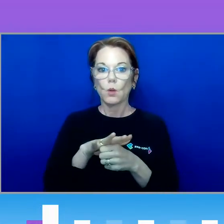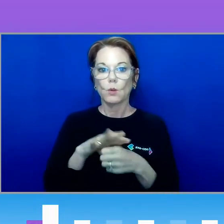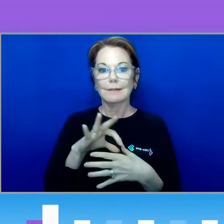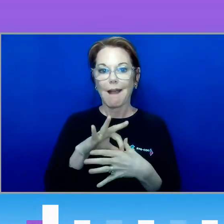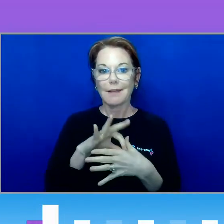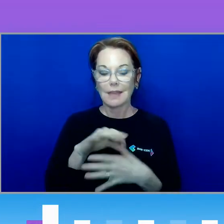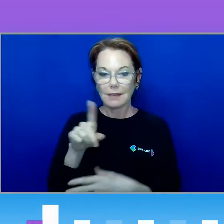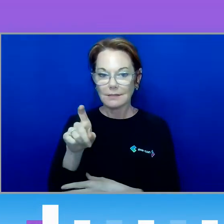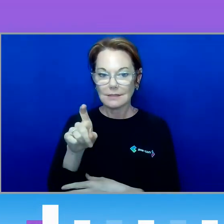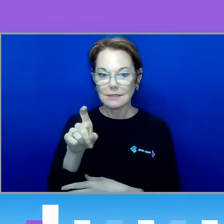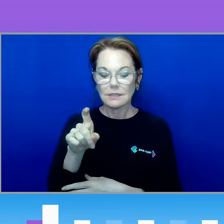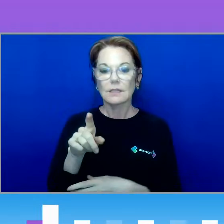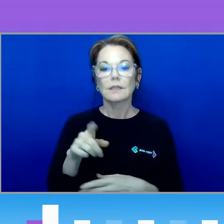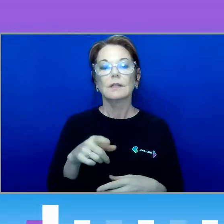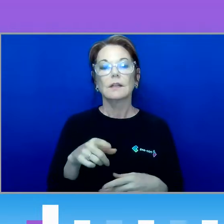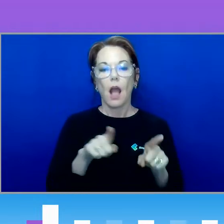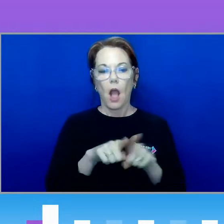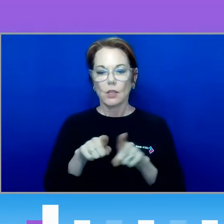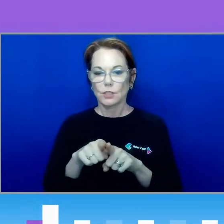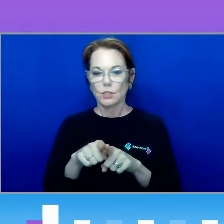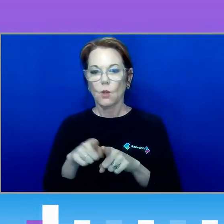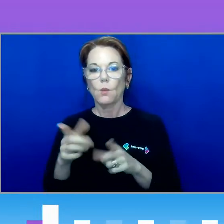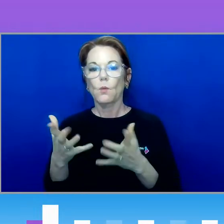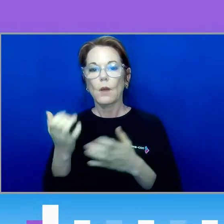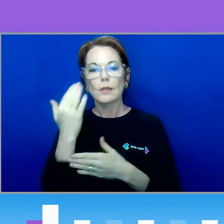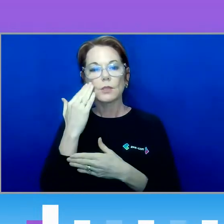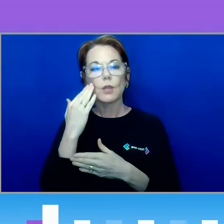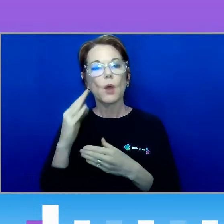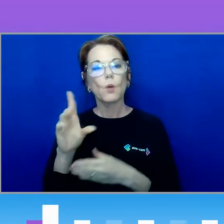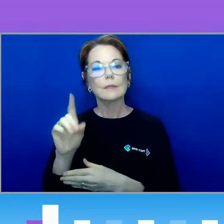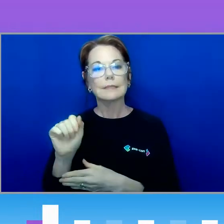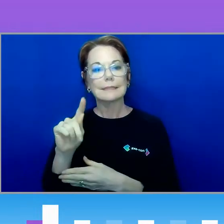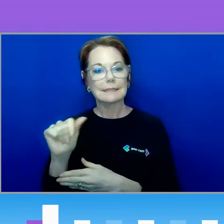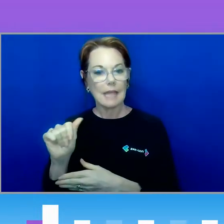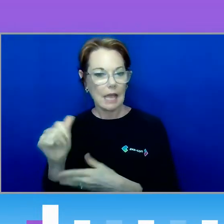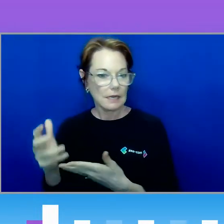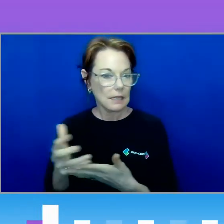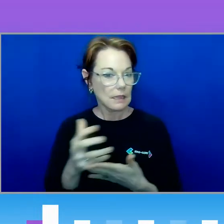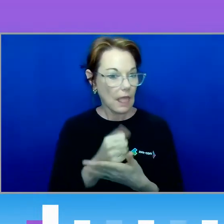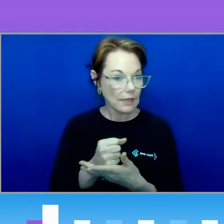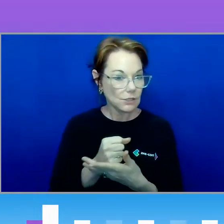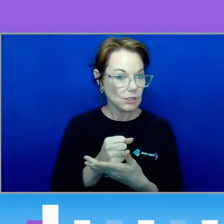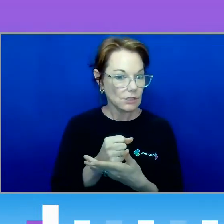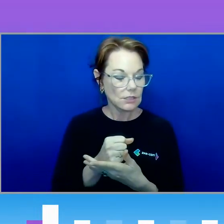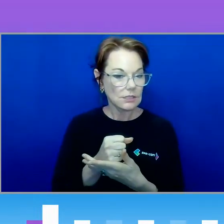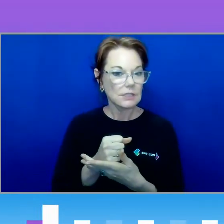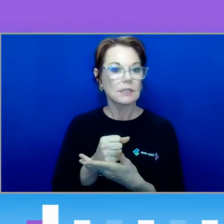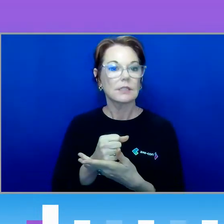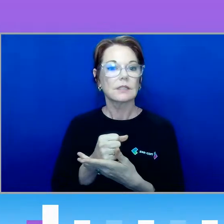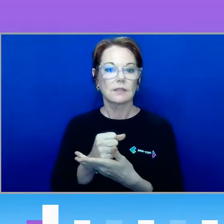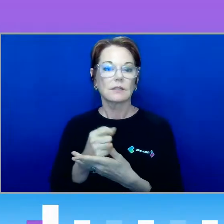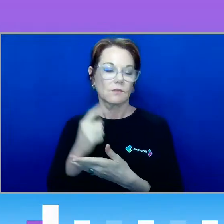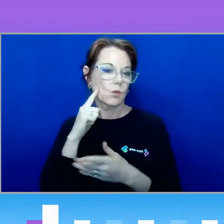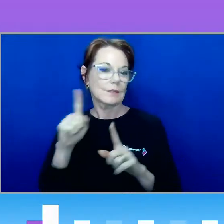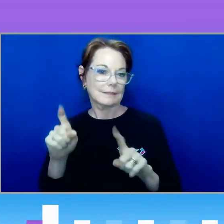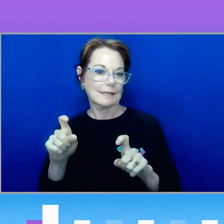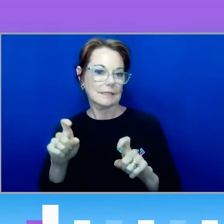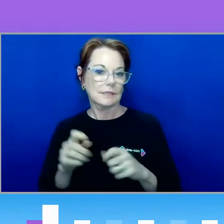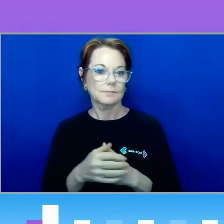content? They also are asking about data collection that they're using for testing with